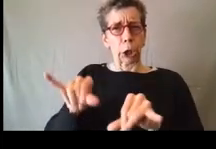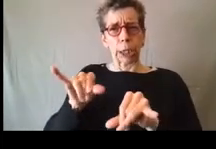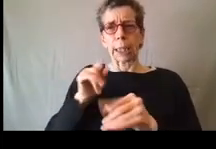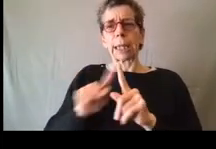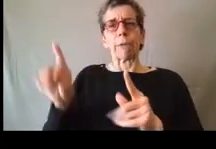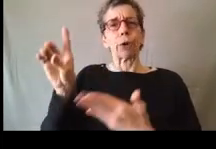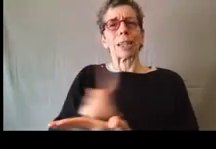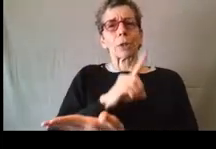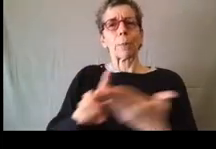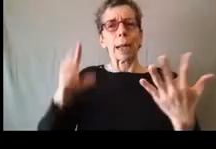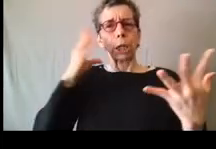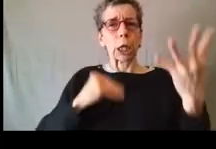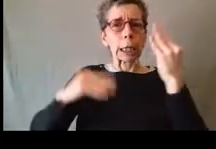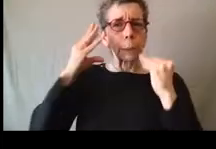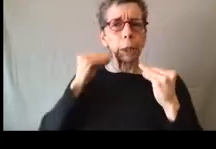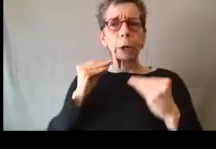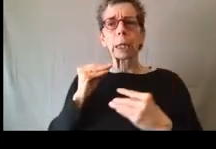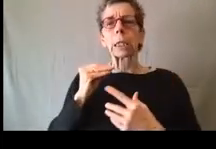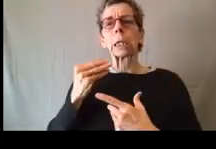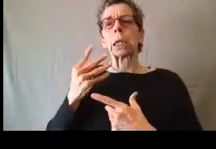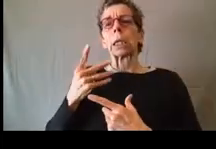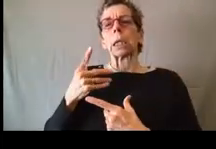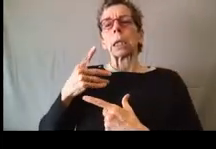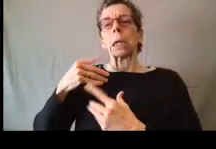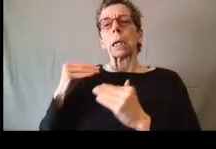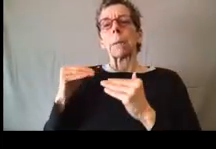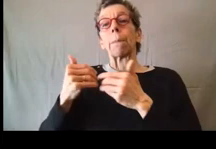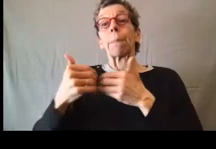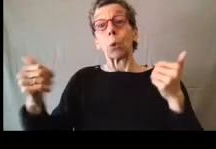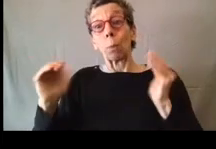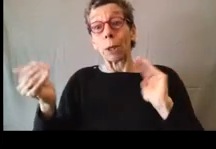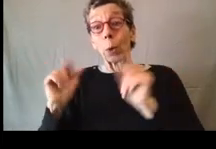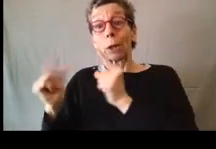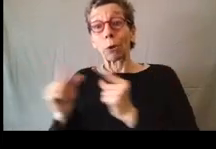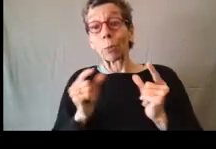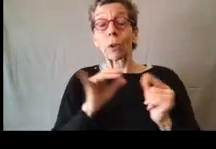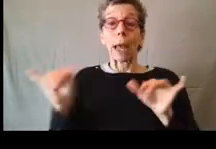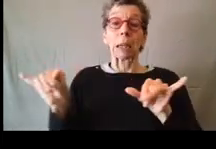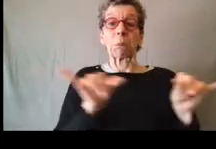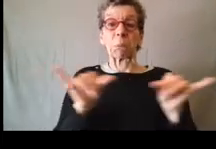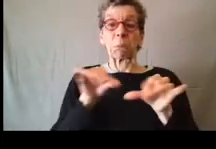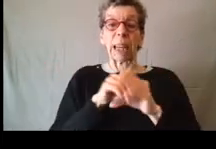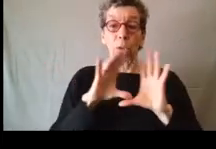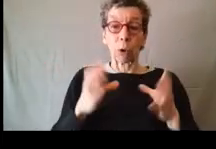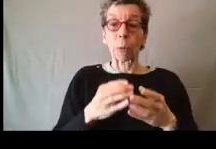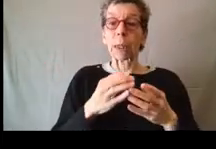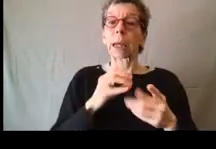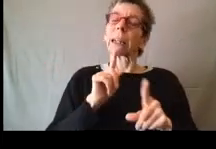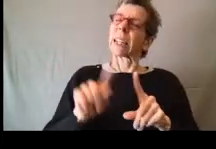experiences between and within impairment groups, resolutions and discrimination patterns